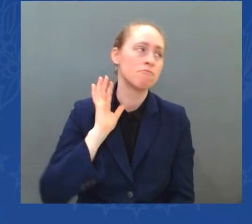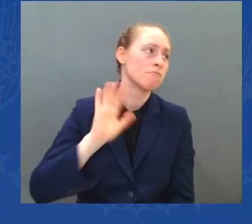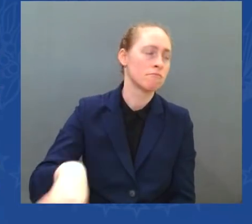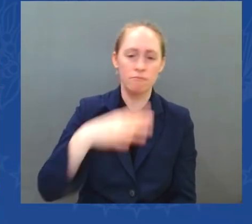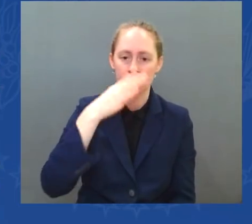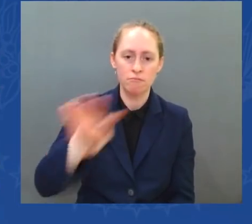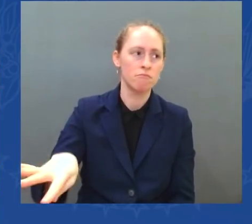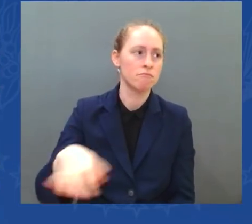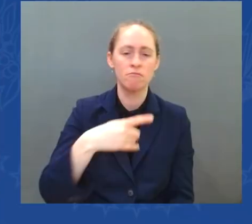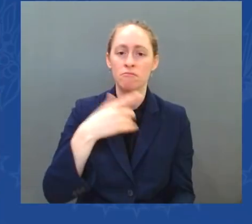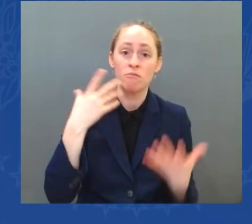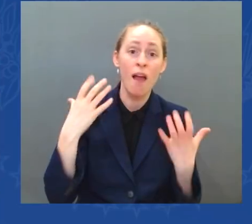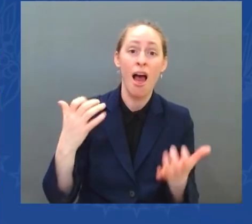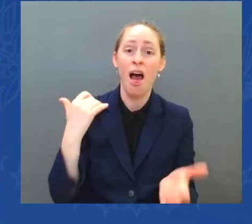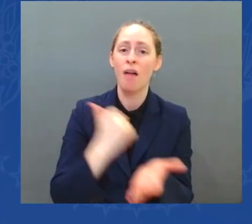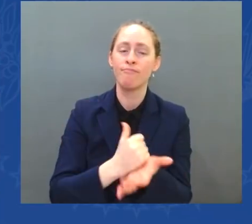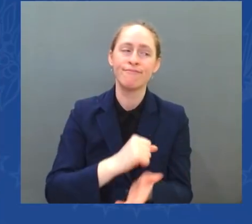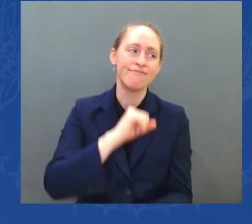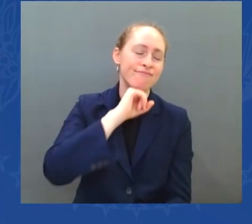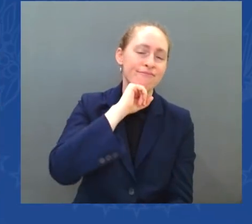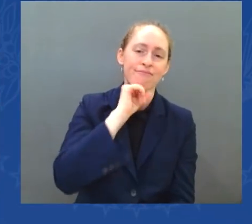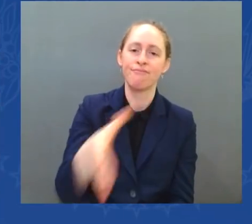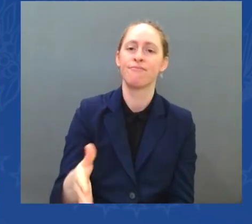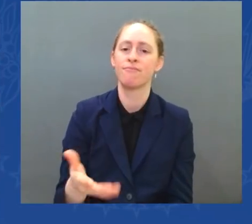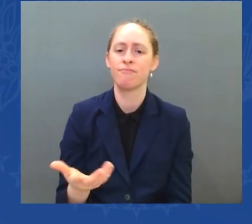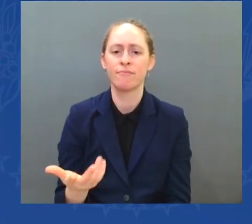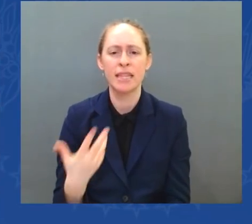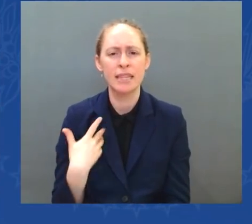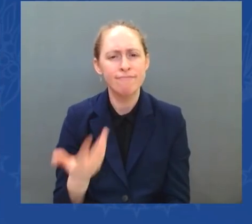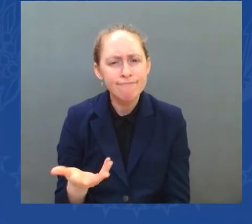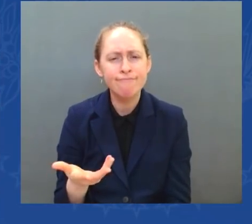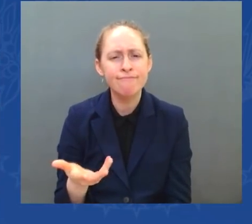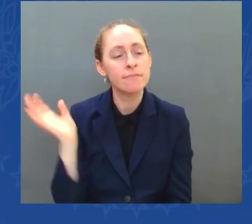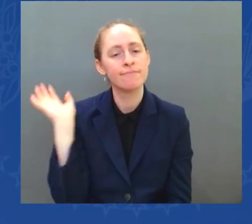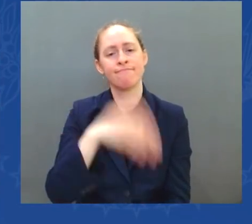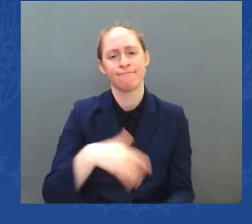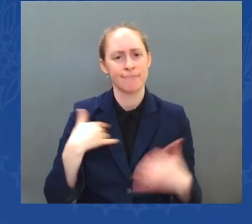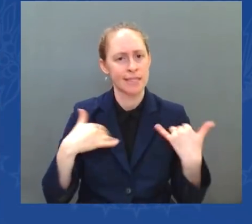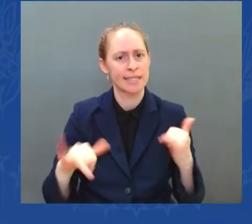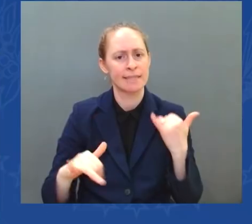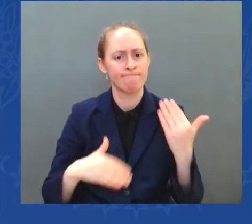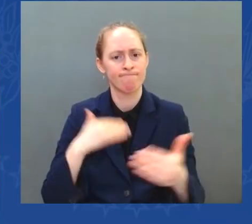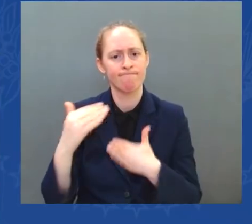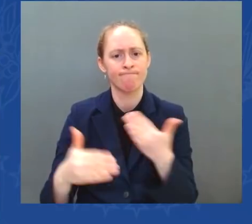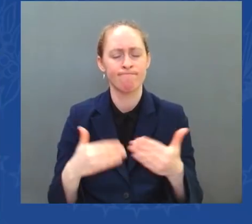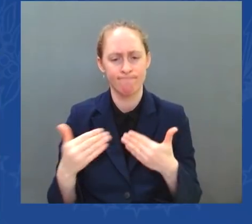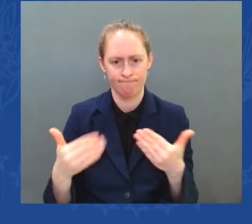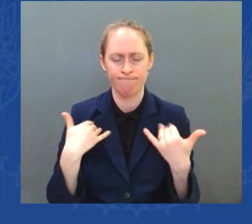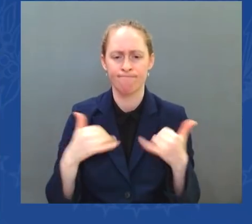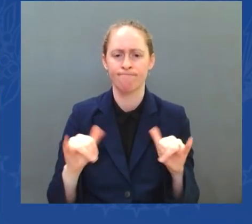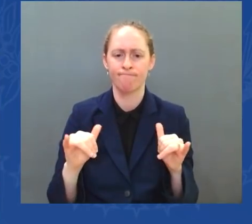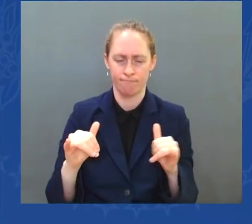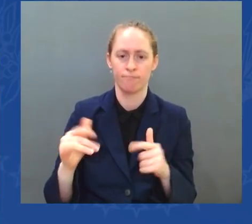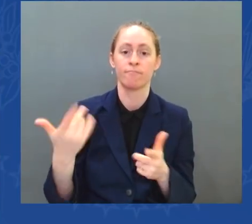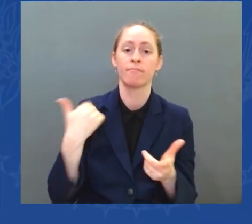has also reached the first ever equity action plan, laying out more than 300 concrete commitments